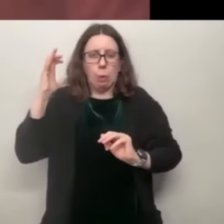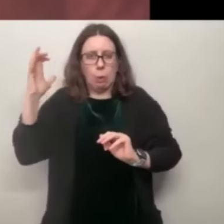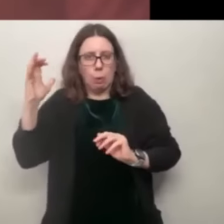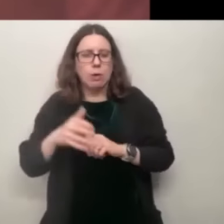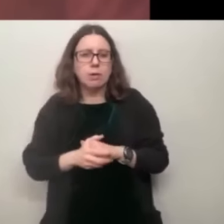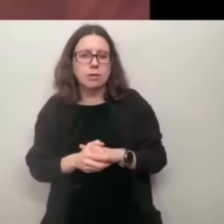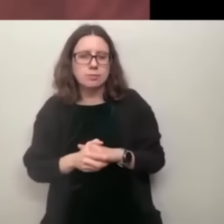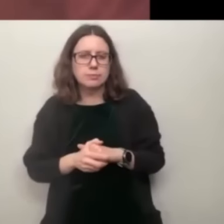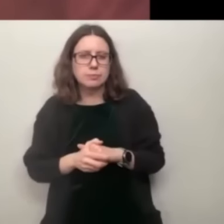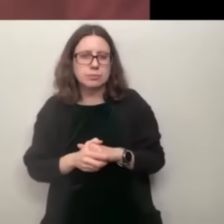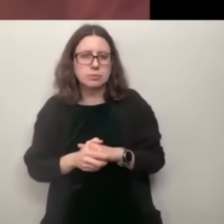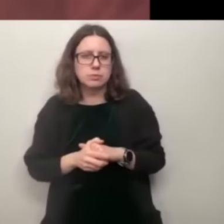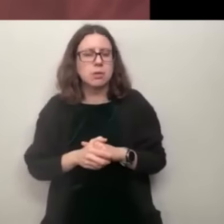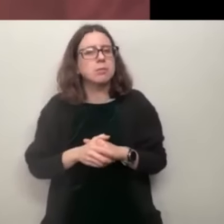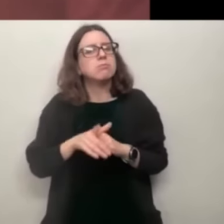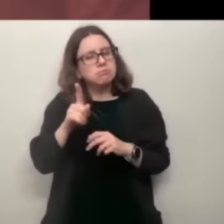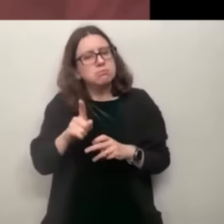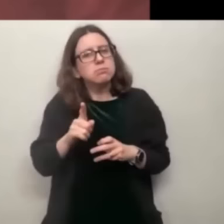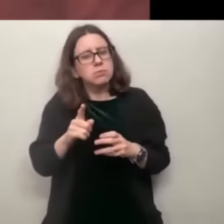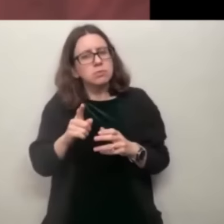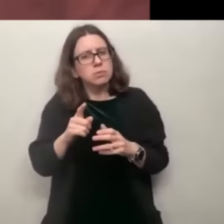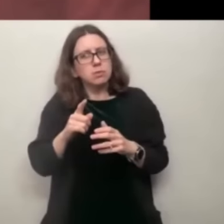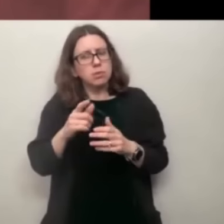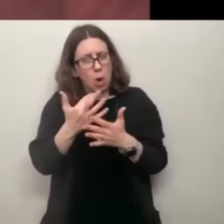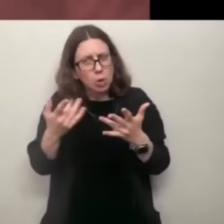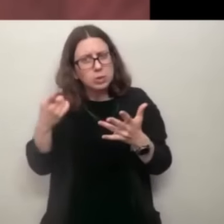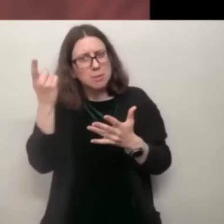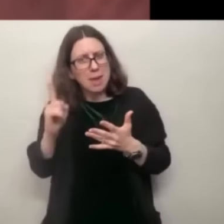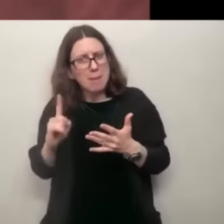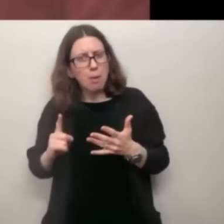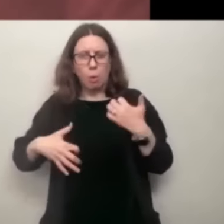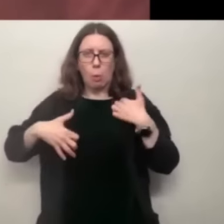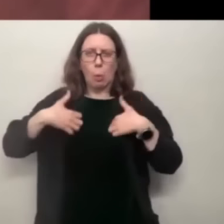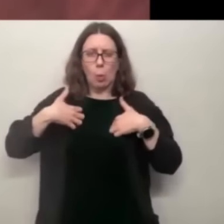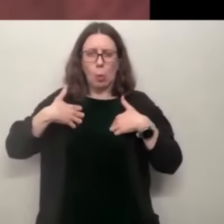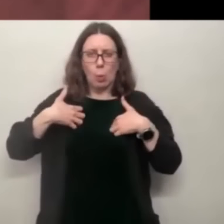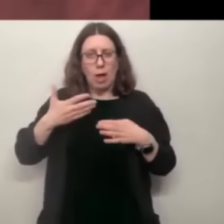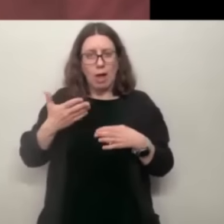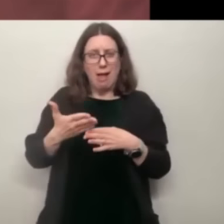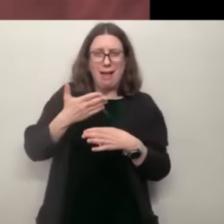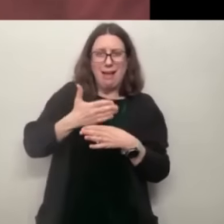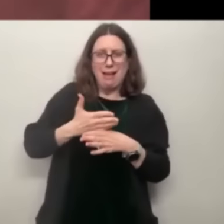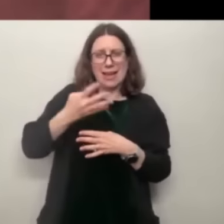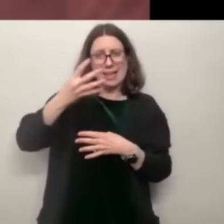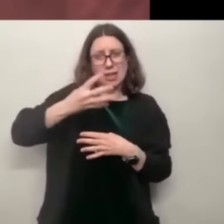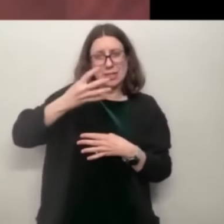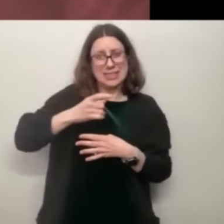as a British grand tour at a time in the early 19th century when travel to the continent was restricted due